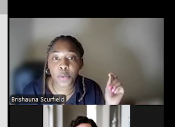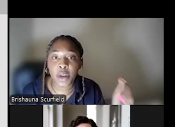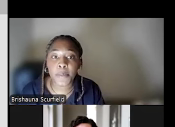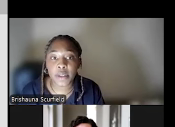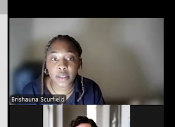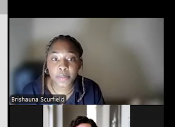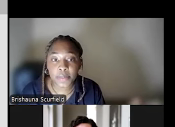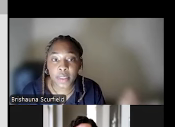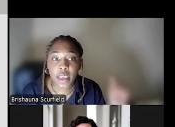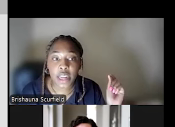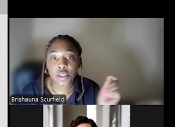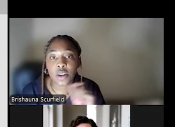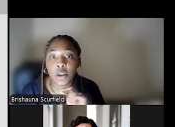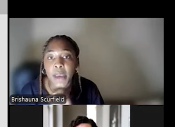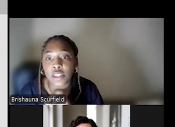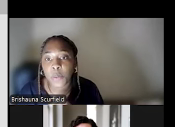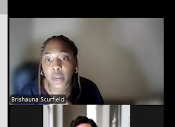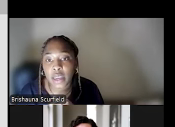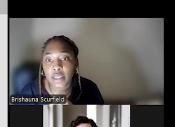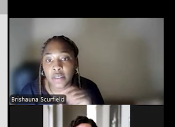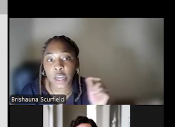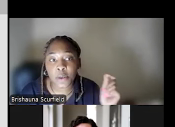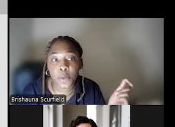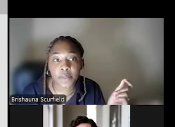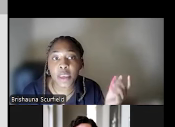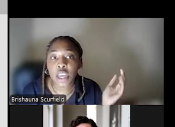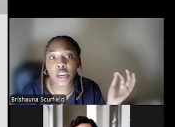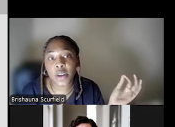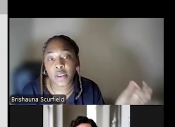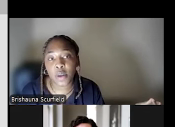were to read a book and you started on page 20 instead of chapter 1. You don't even know